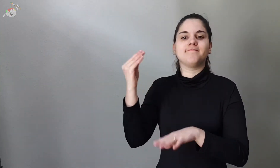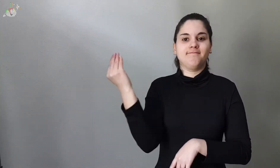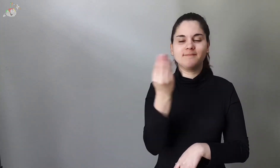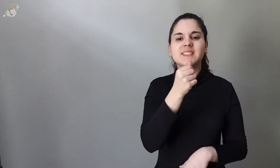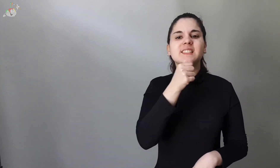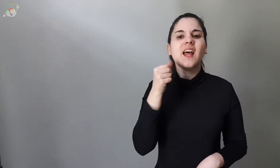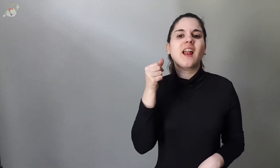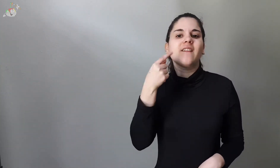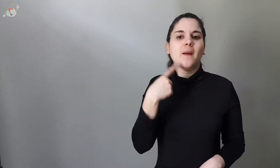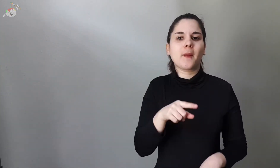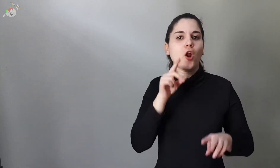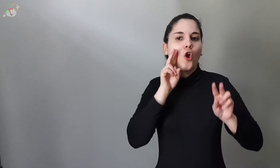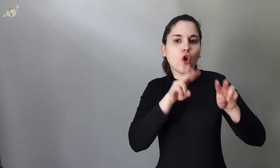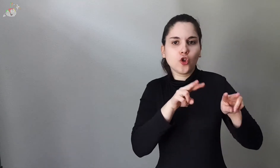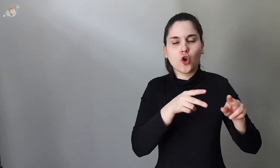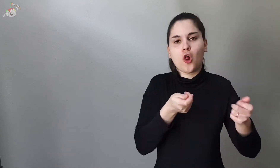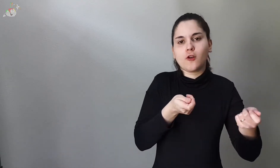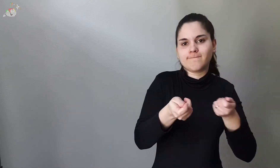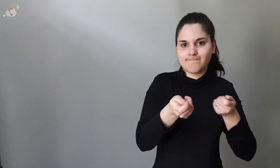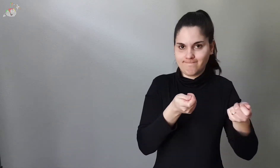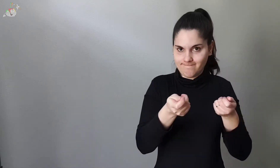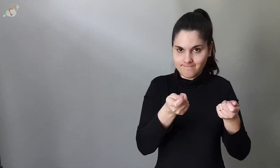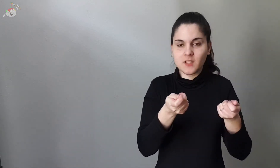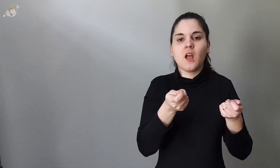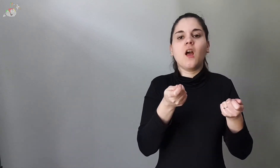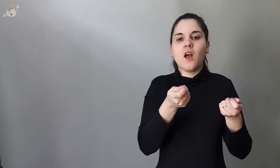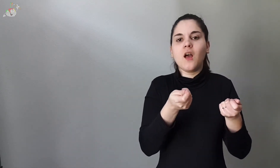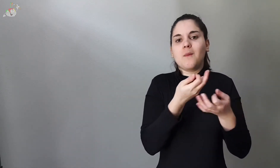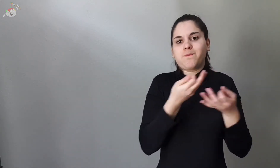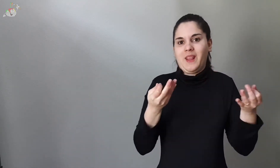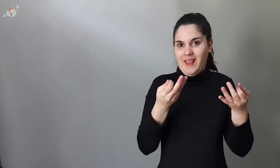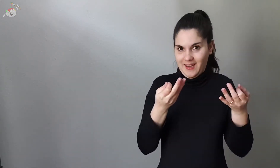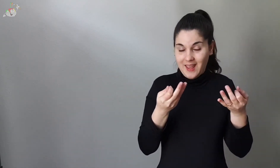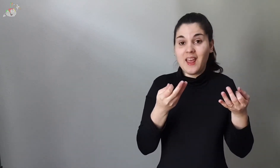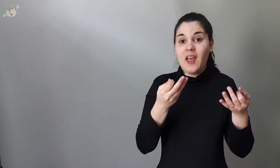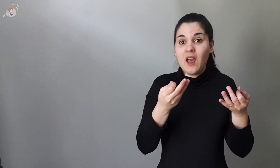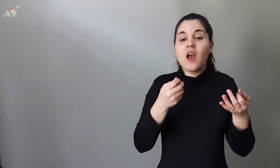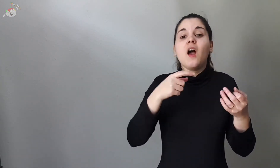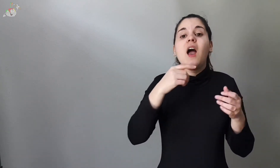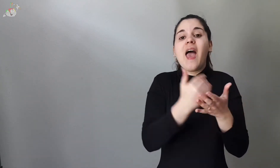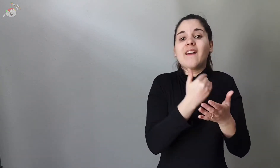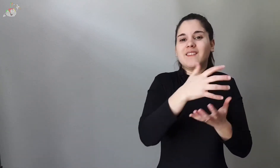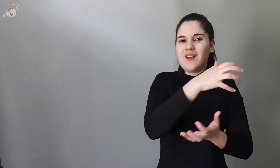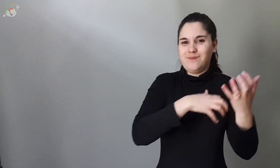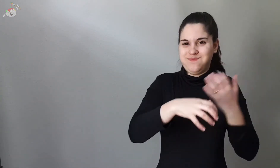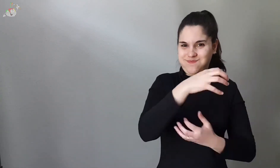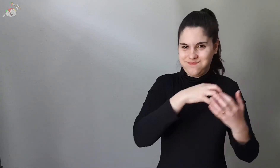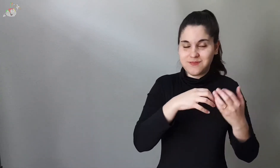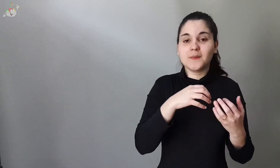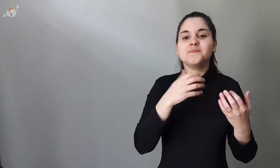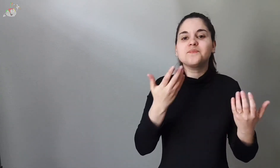necessary to control and manage well the situation avoiding chaos.